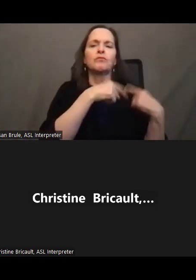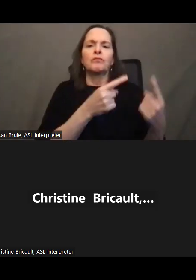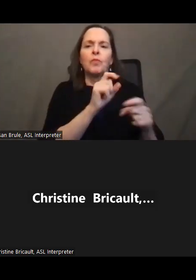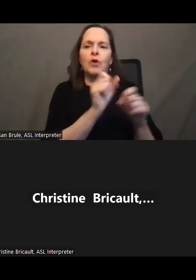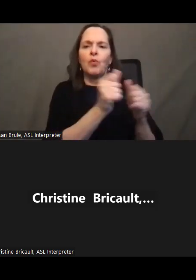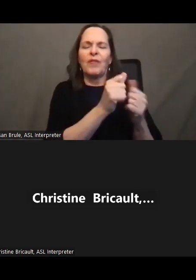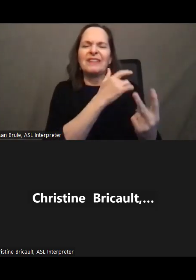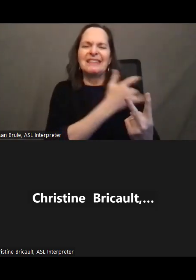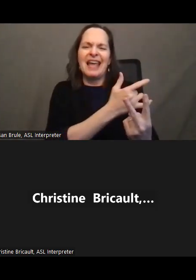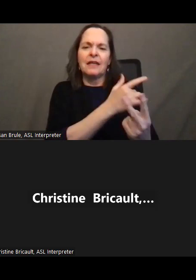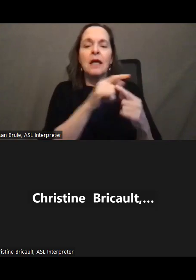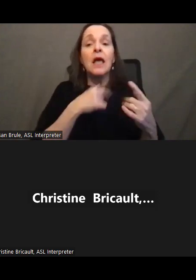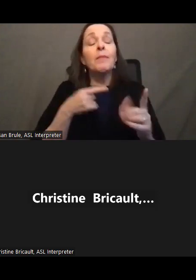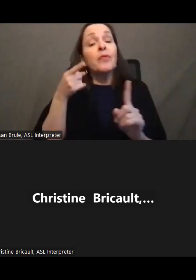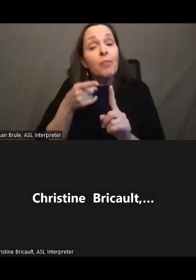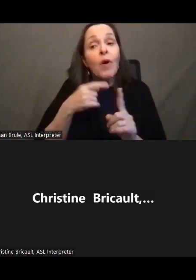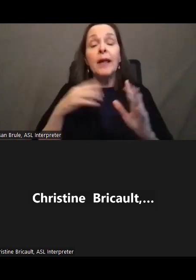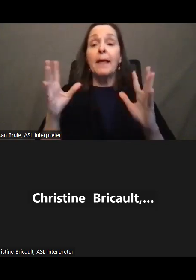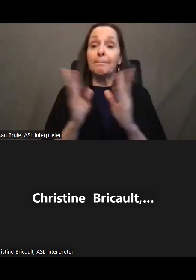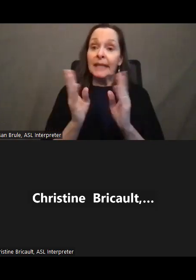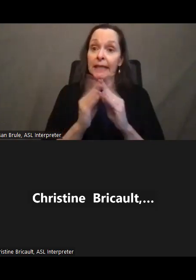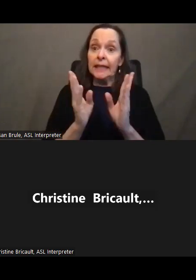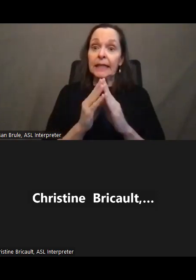coordinator's contact information so that people know how to contact them.